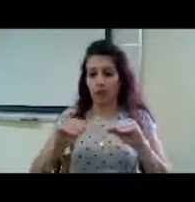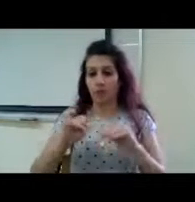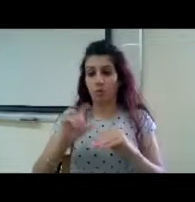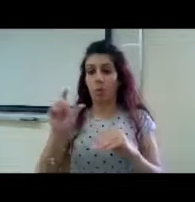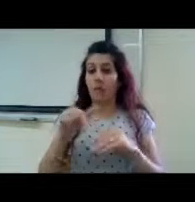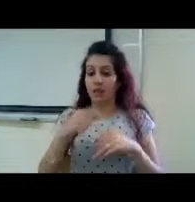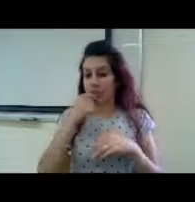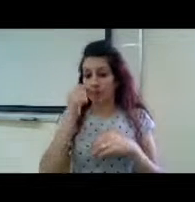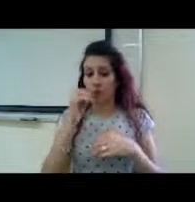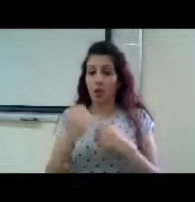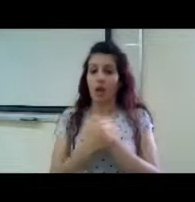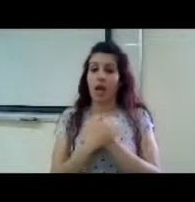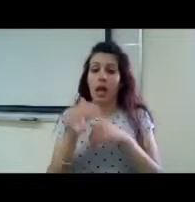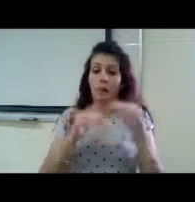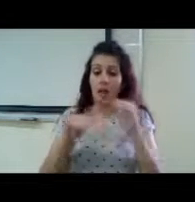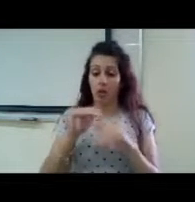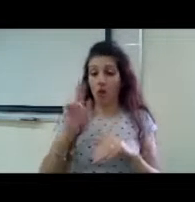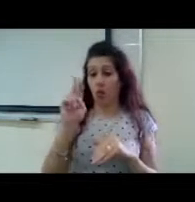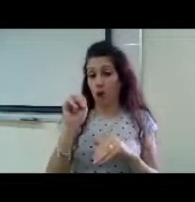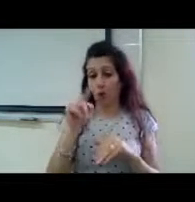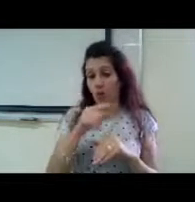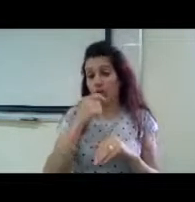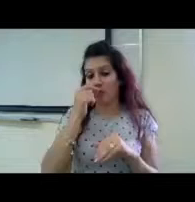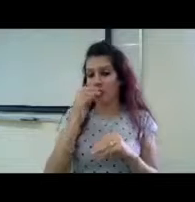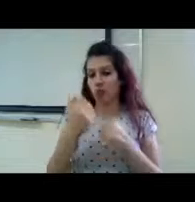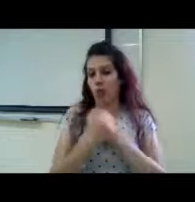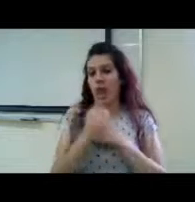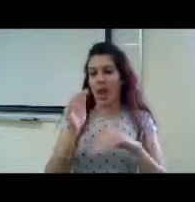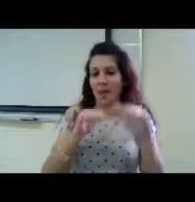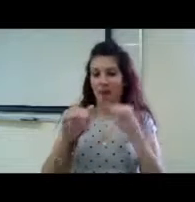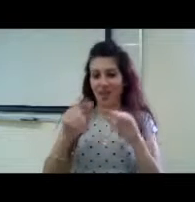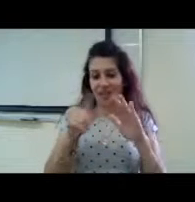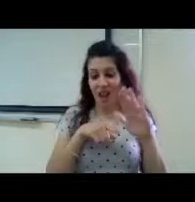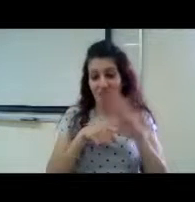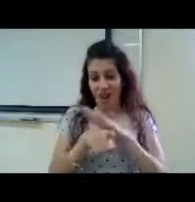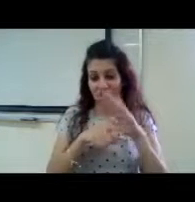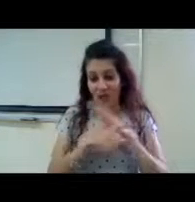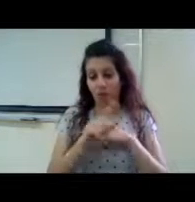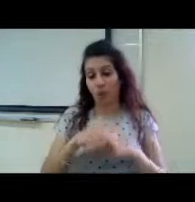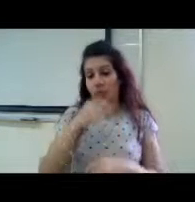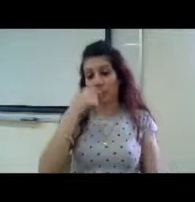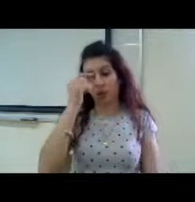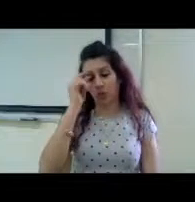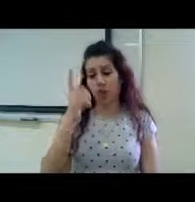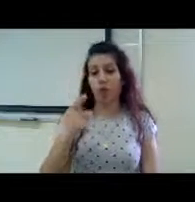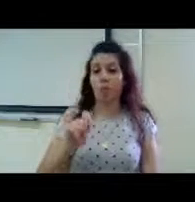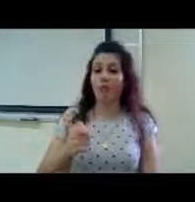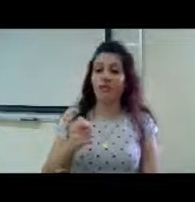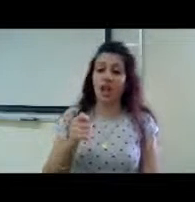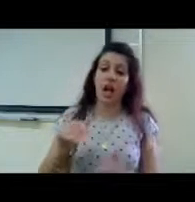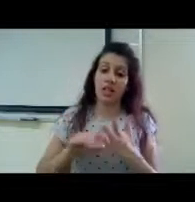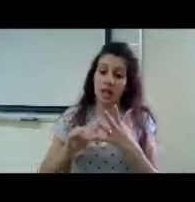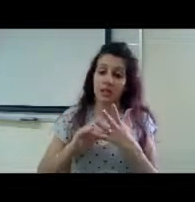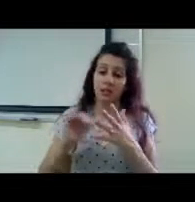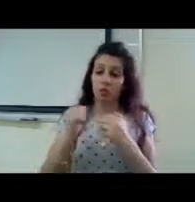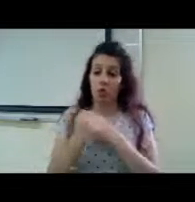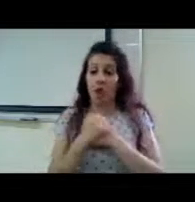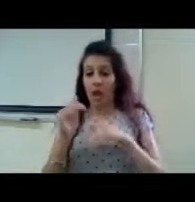national systems to assess host governments to fulfill their commitments to the refugee to the Jordanian learners to start with and of course to the